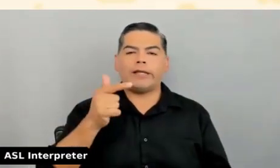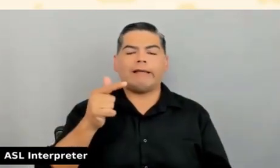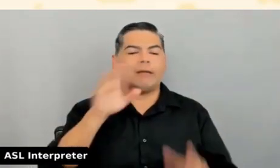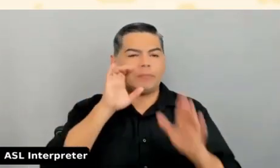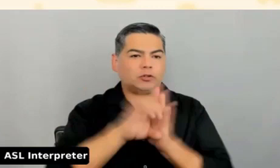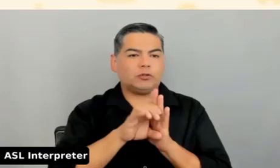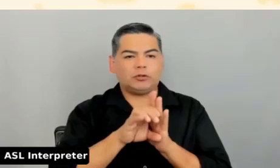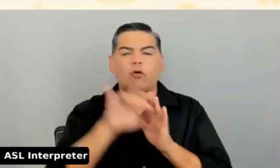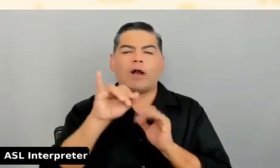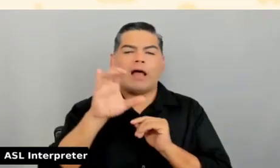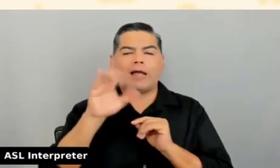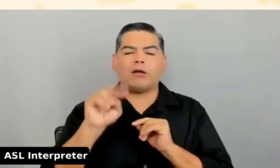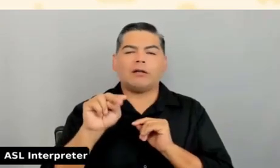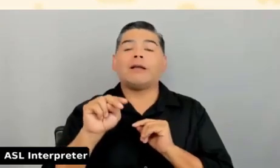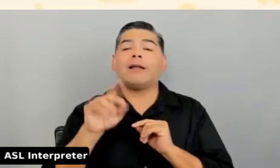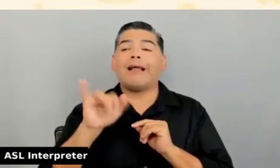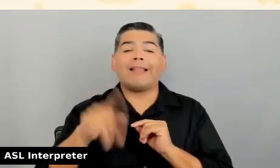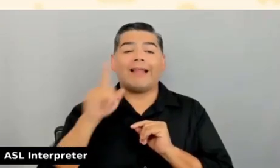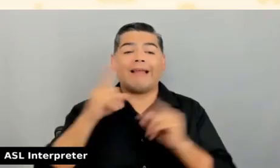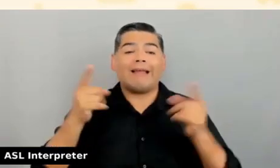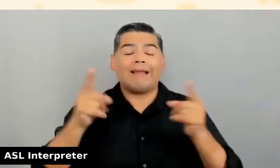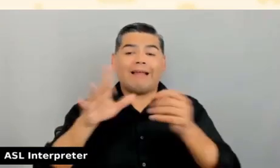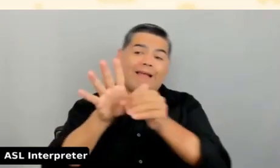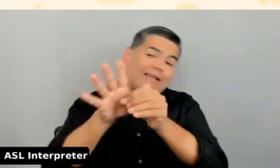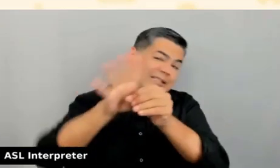and that floating icon completely covered something up,